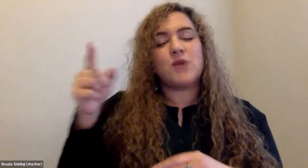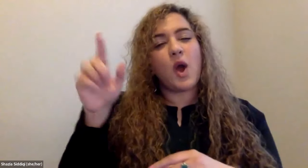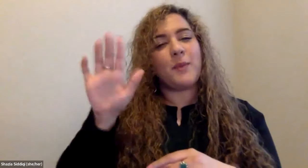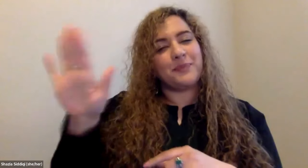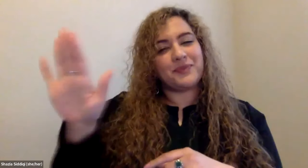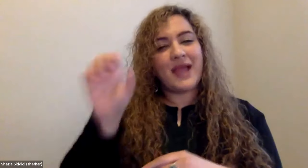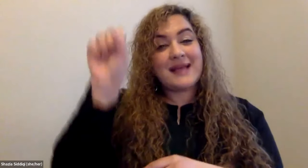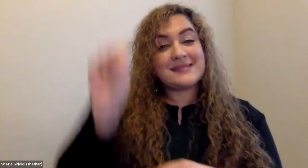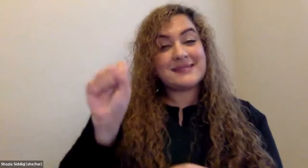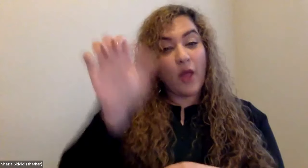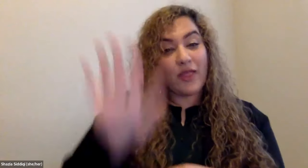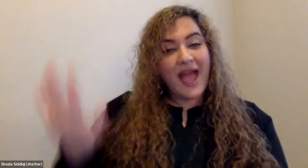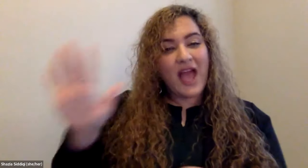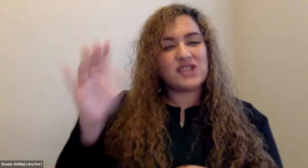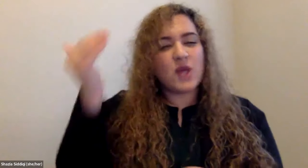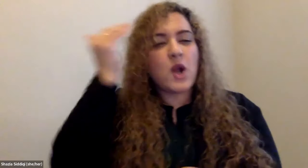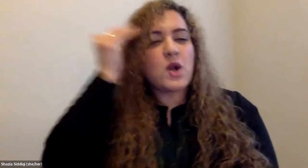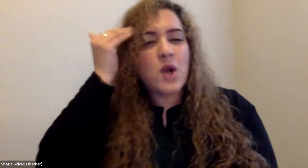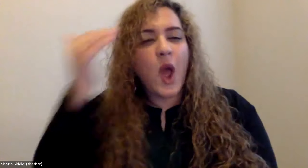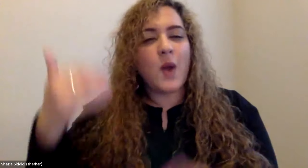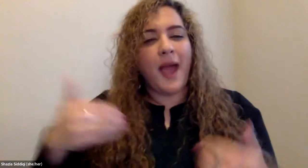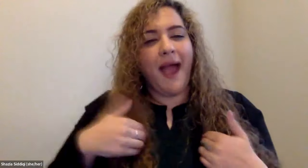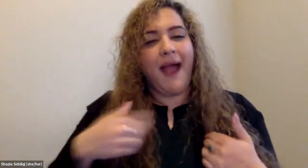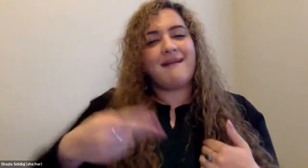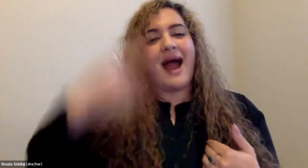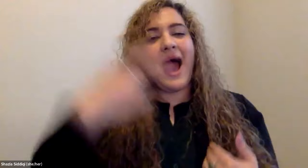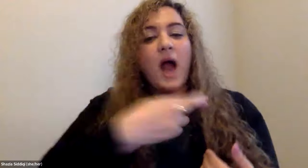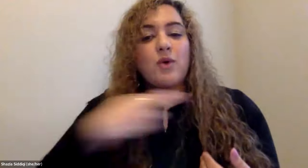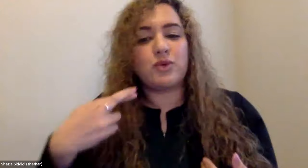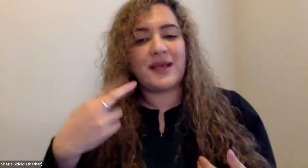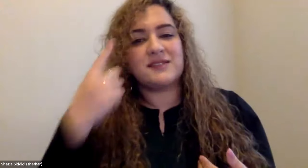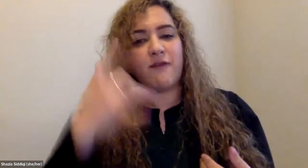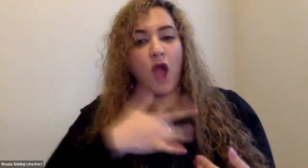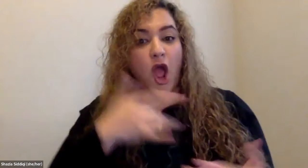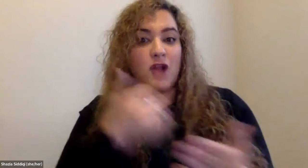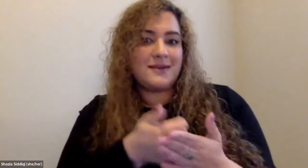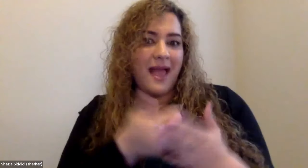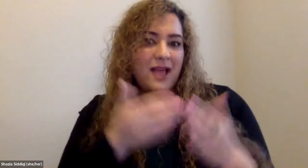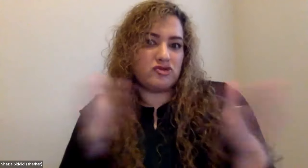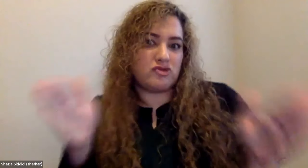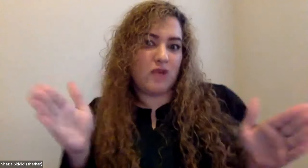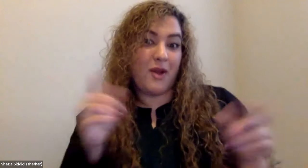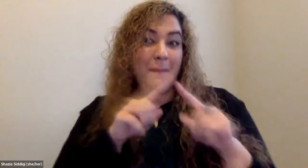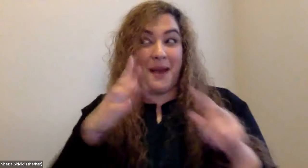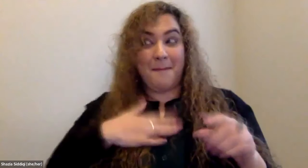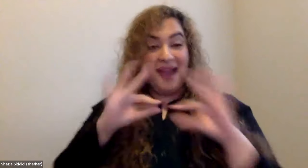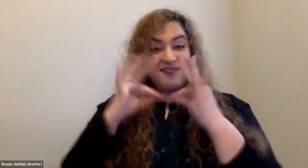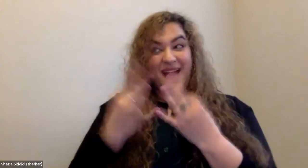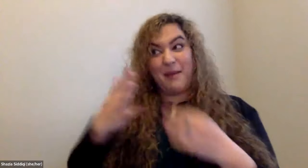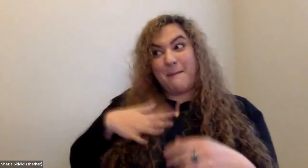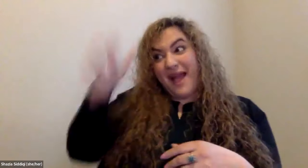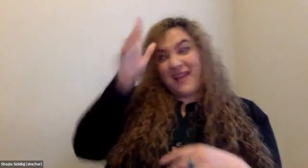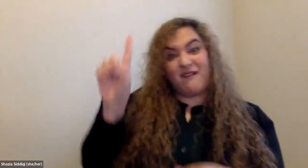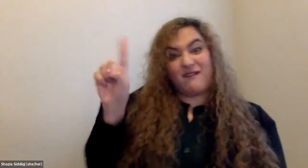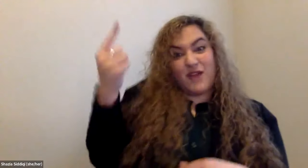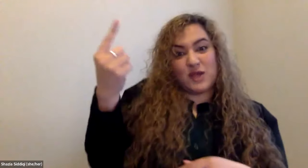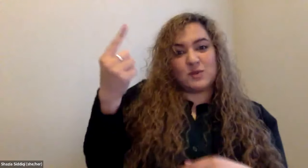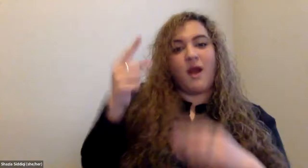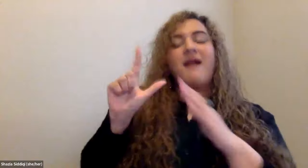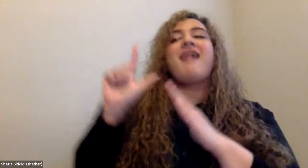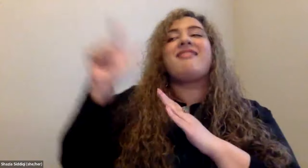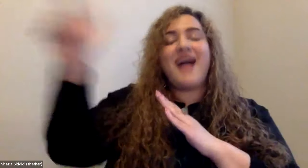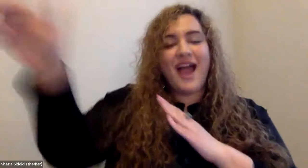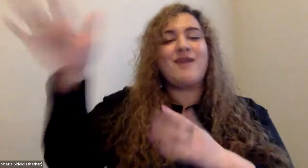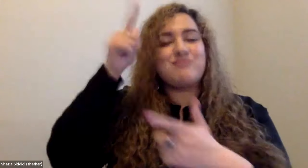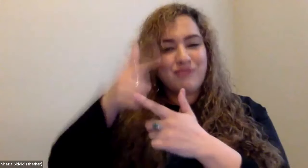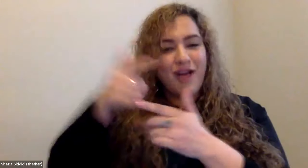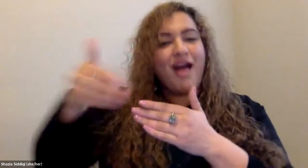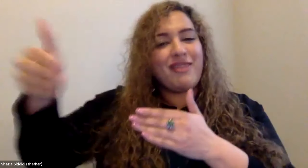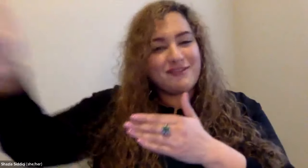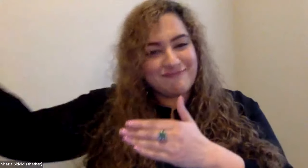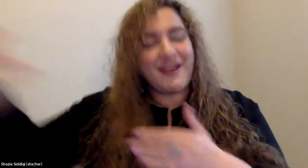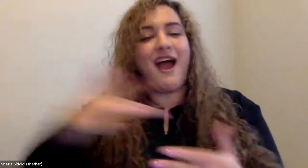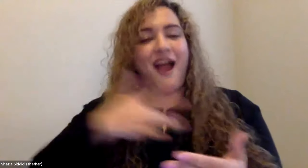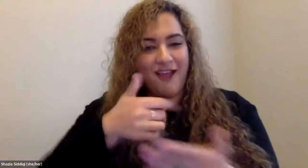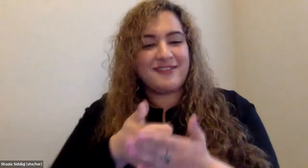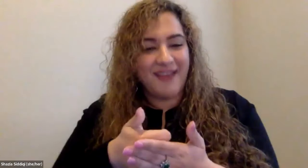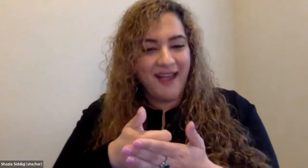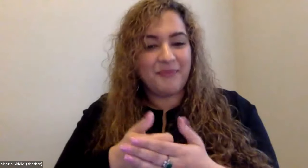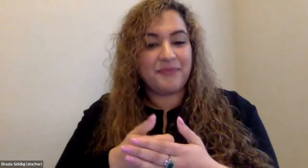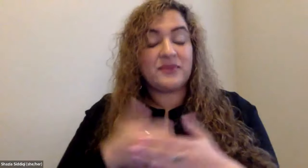Cristine Saunders: My family is from Pakistan and people from Southeast Asia tend to have higher risk for heart attack in general, but my family my dad was the first one to have a heart attack and then.